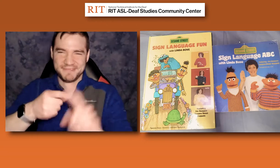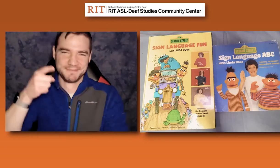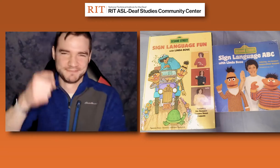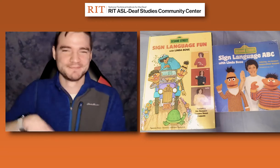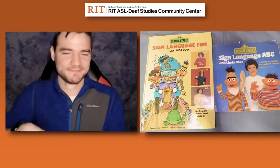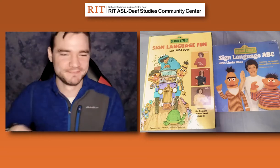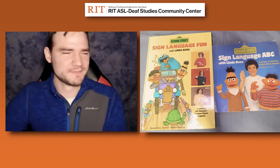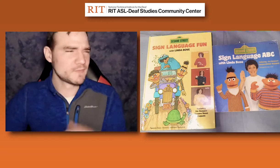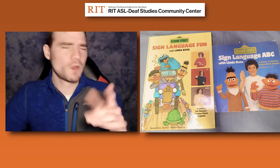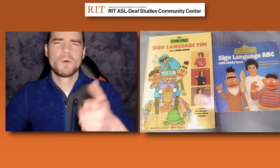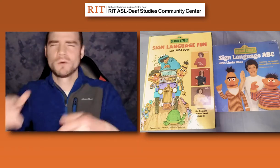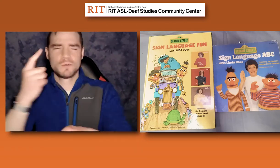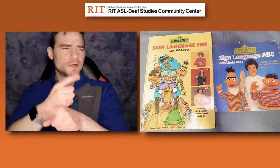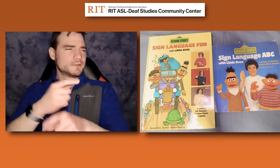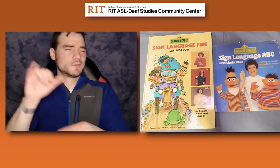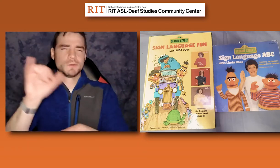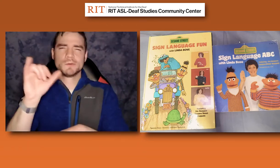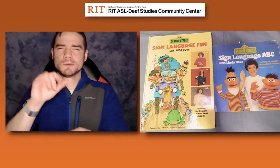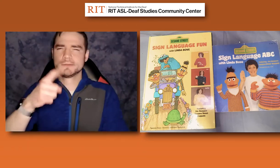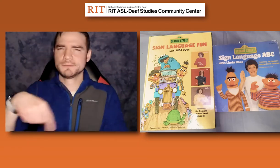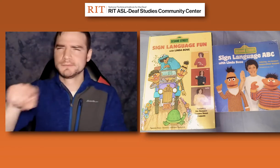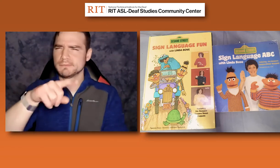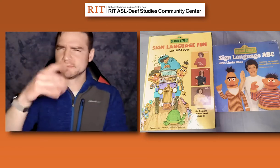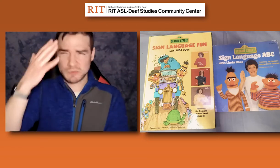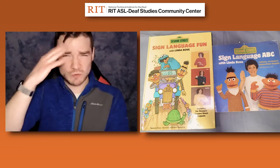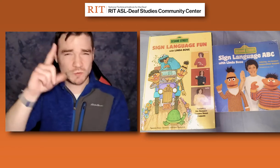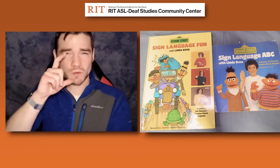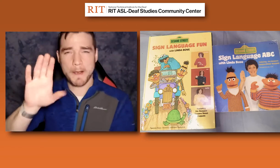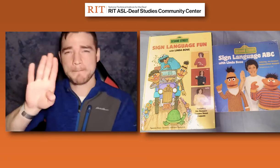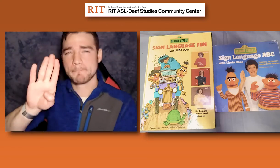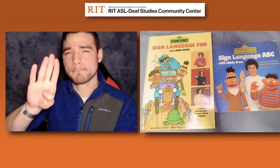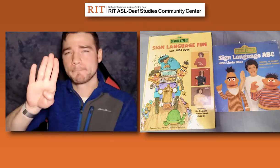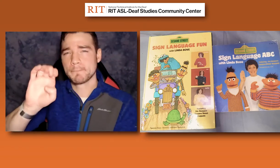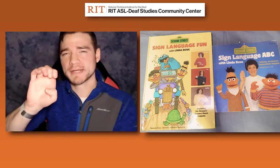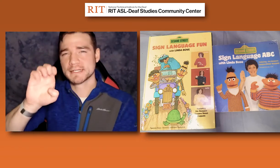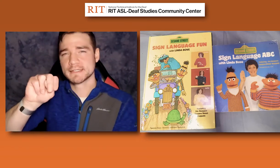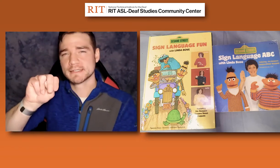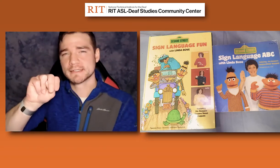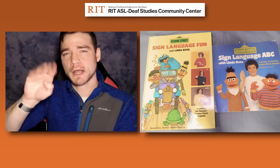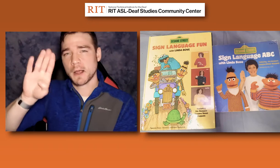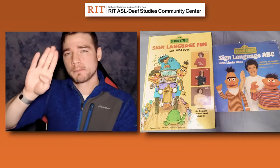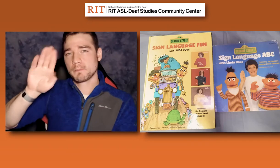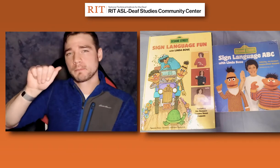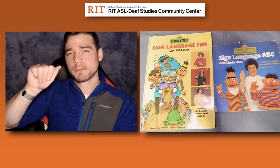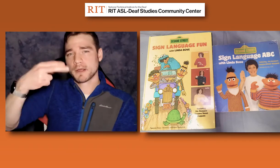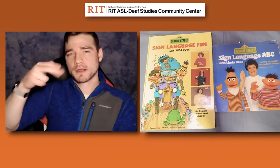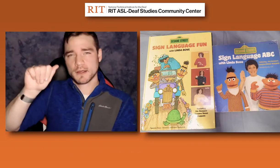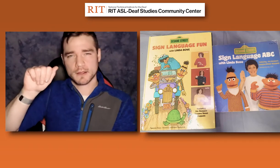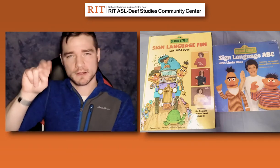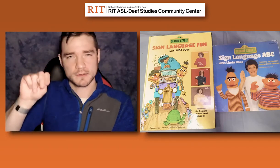and I learned some signs from the books. Do you all know who Ben Bahan is?